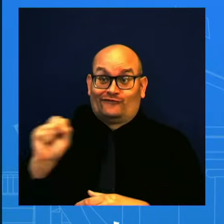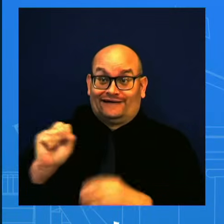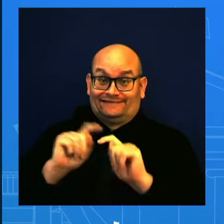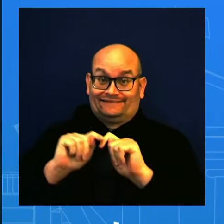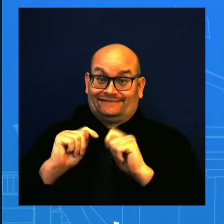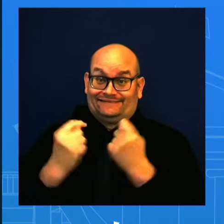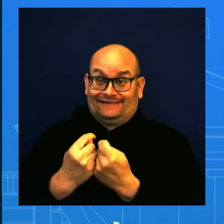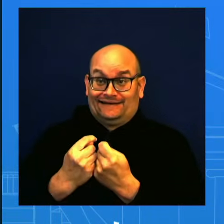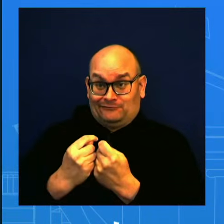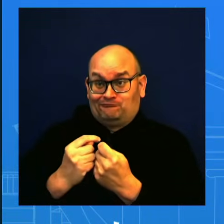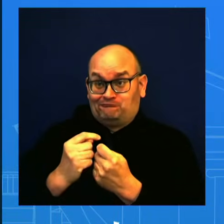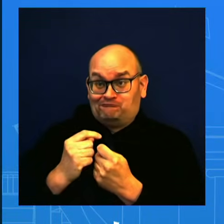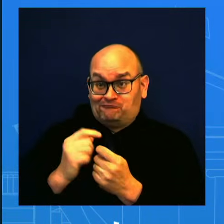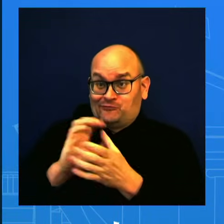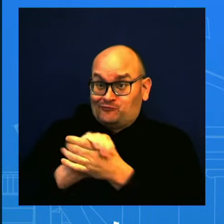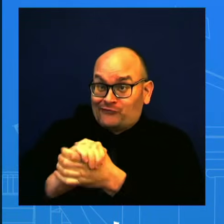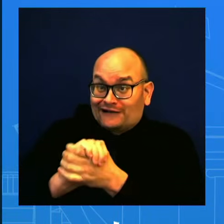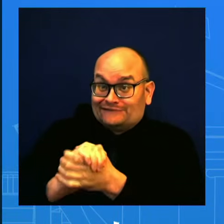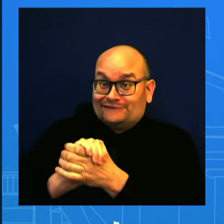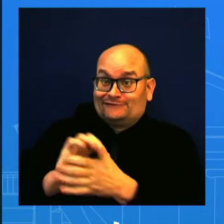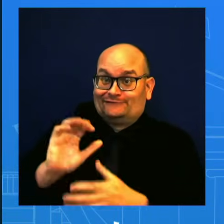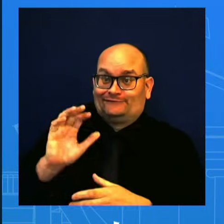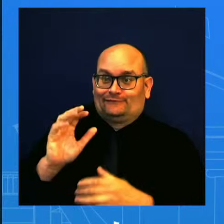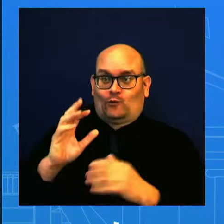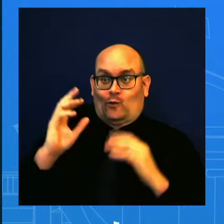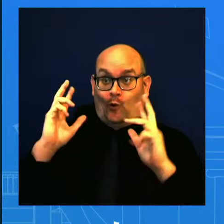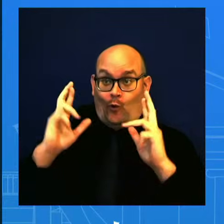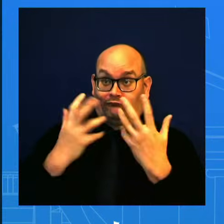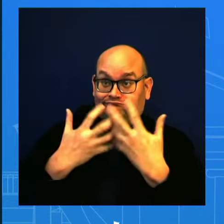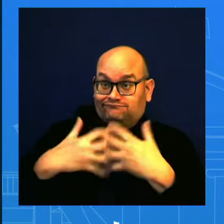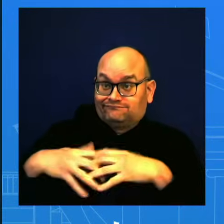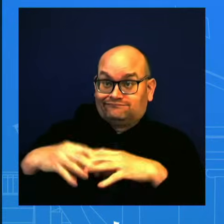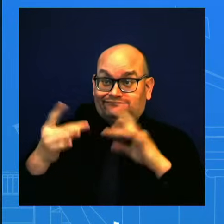And so, we believe th- -- this -- this war, the end of this war